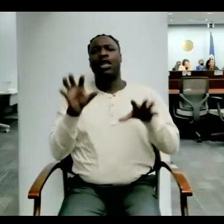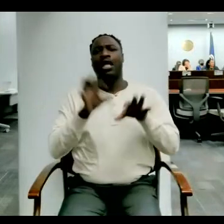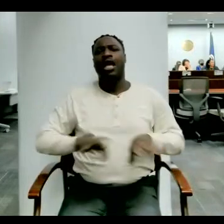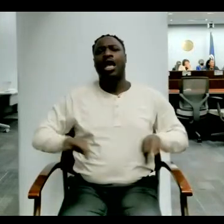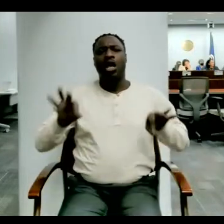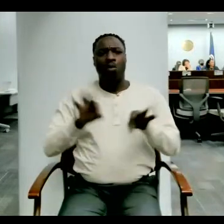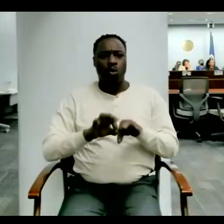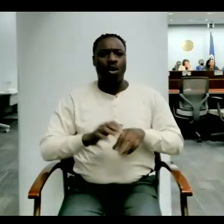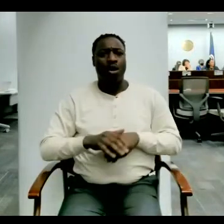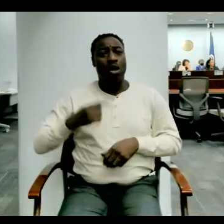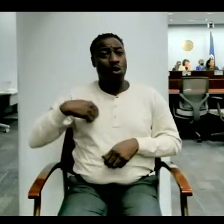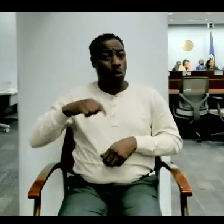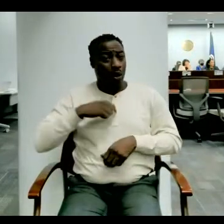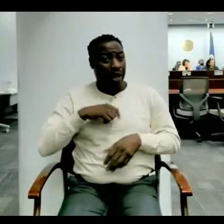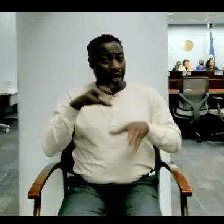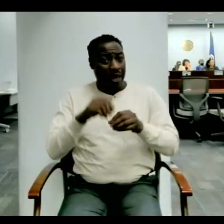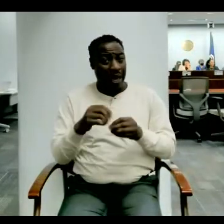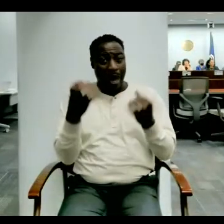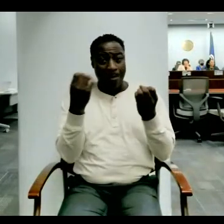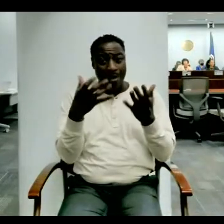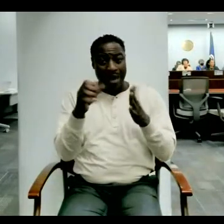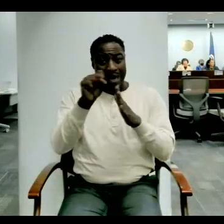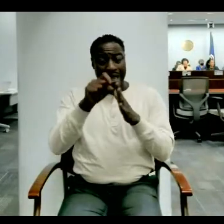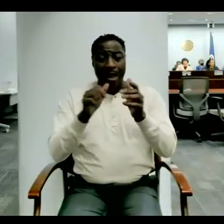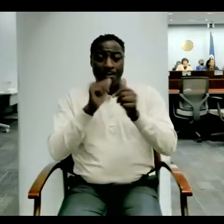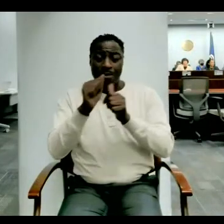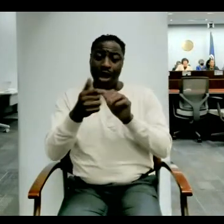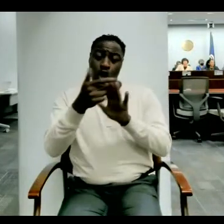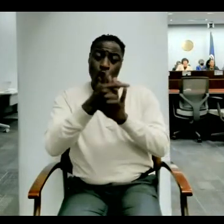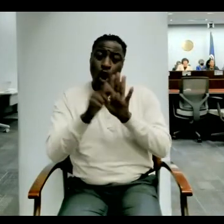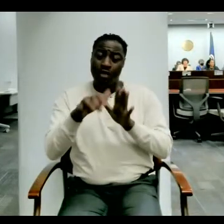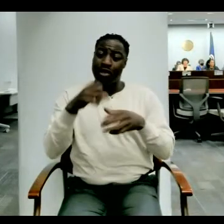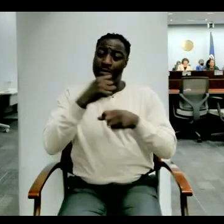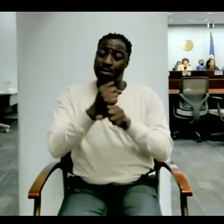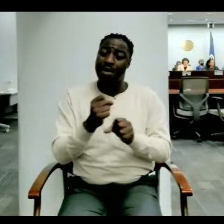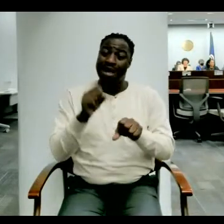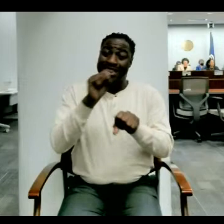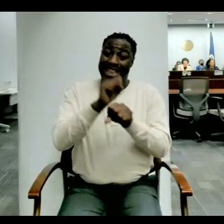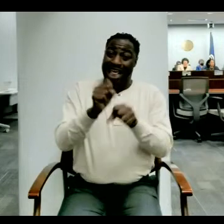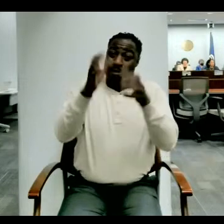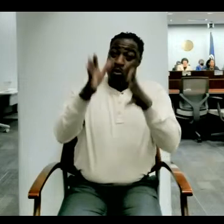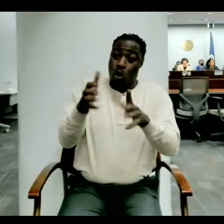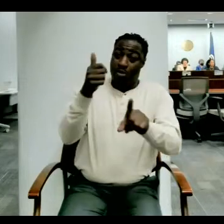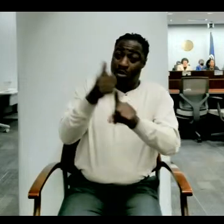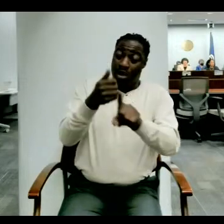There are states that are passing laws that hold the employer, which not just on behalf of the